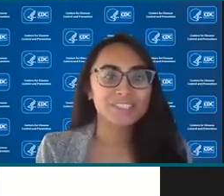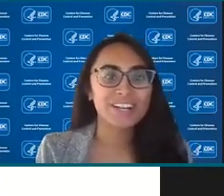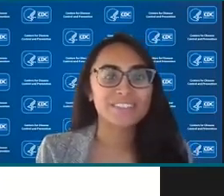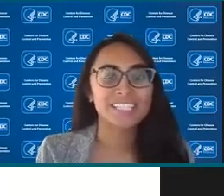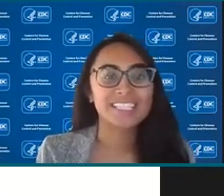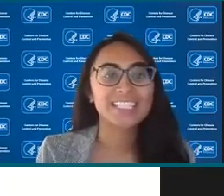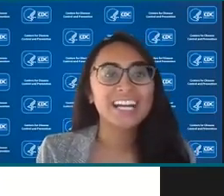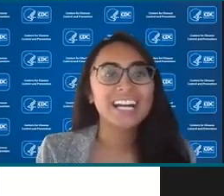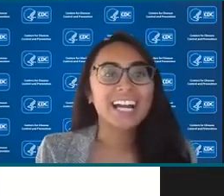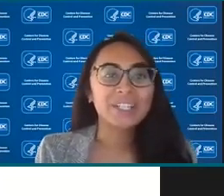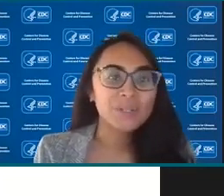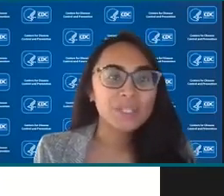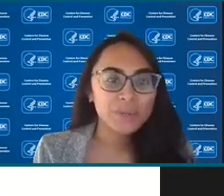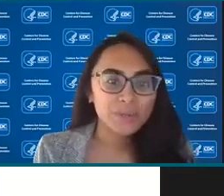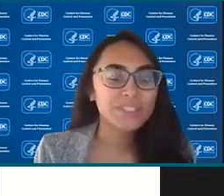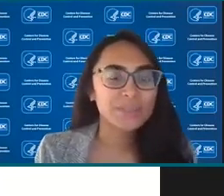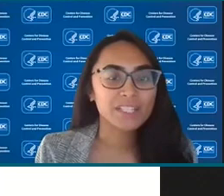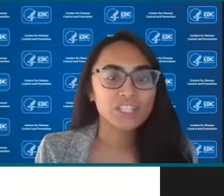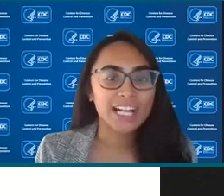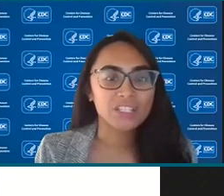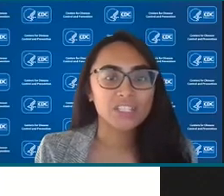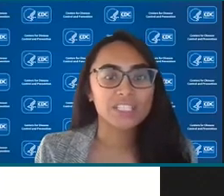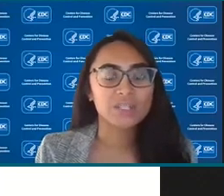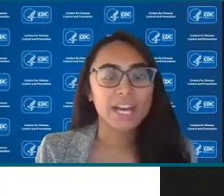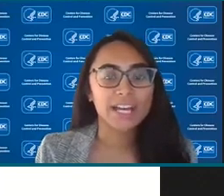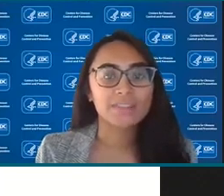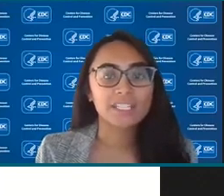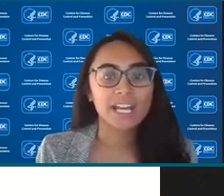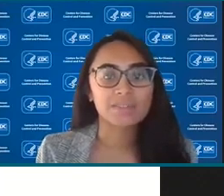Dr. Dauphin, is I know you spoke on some of the challenges you’ve had on the task